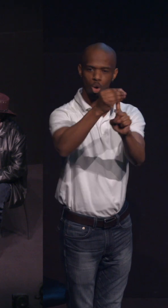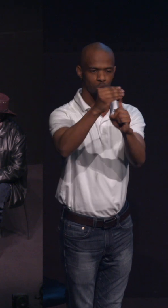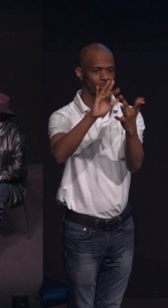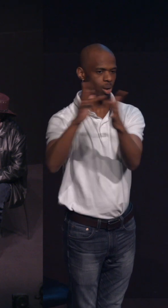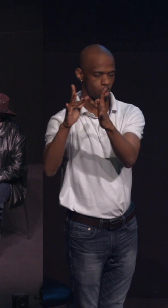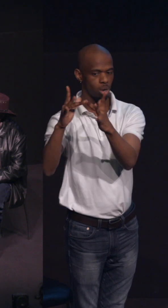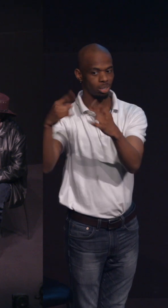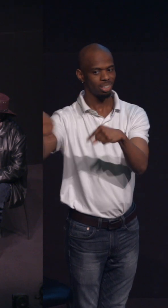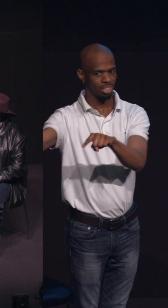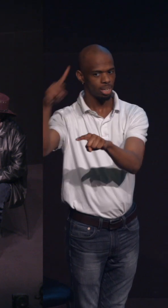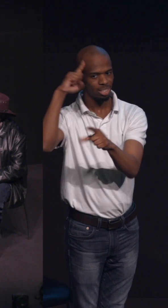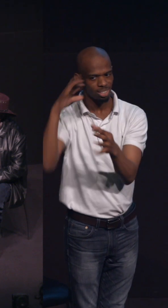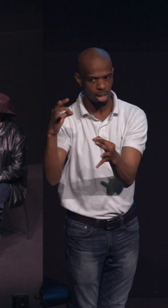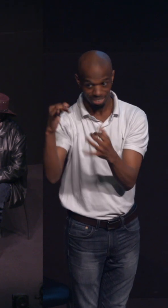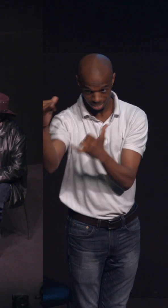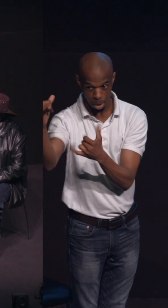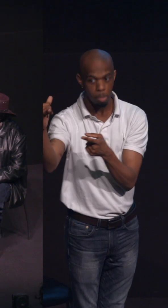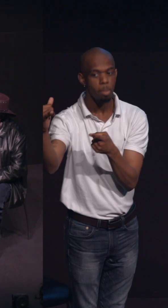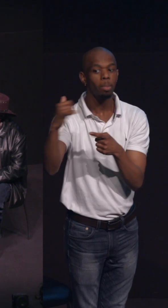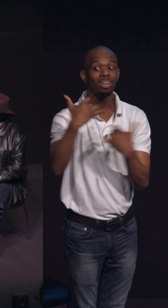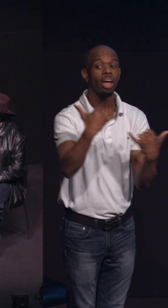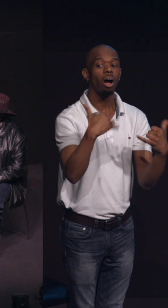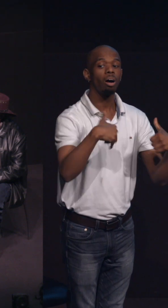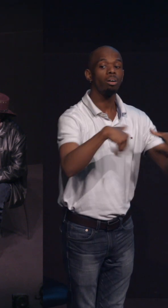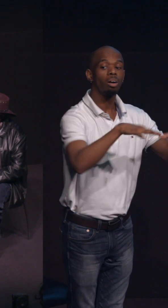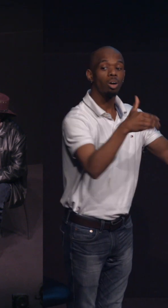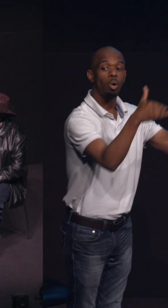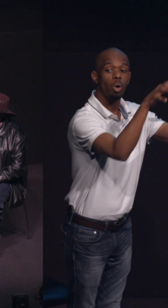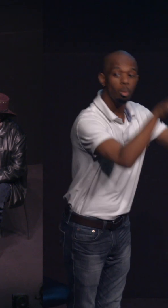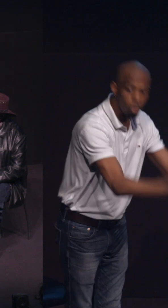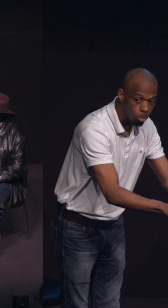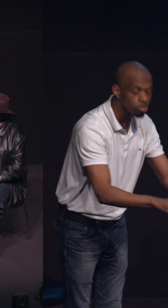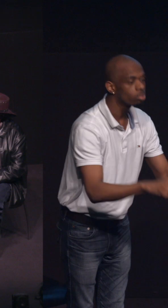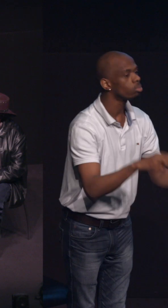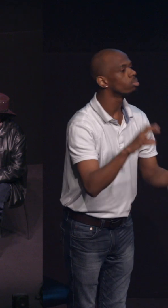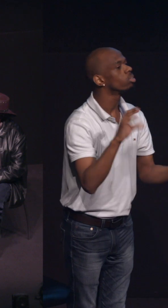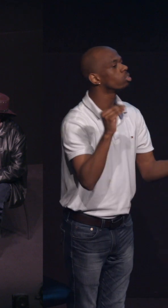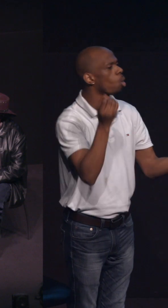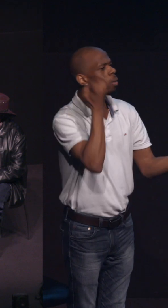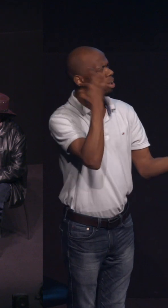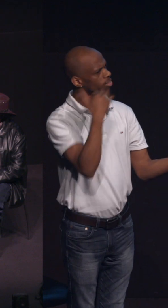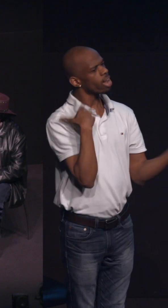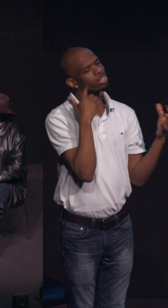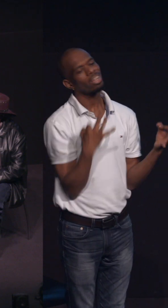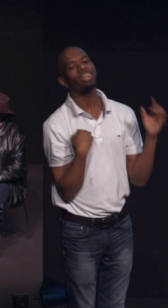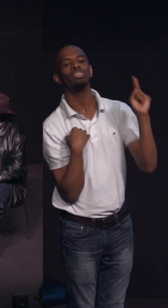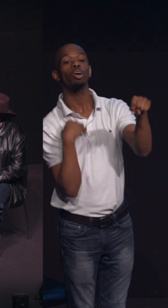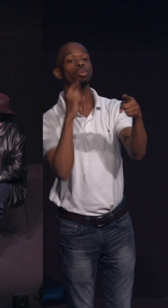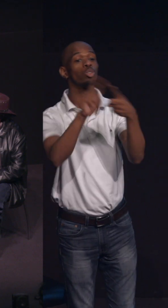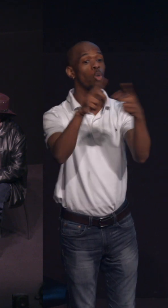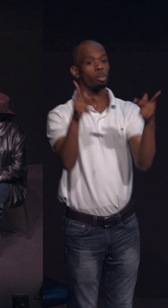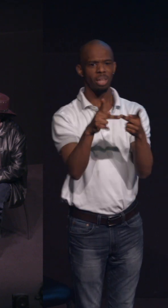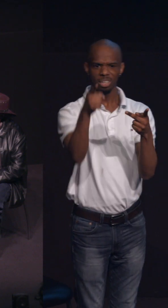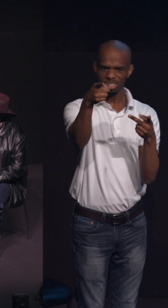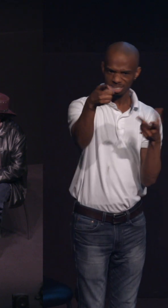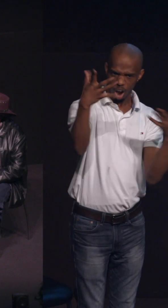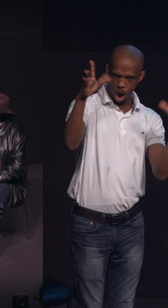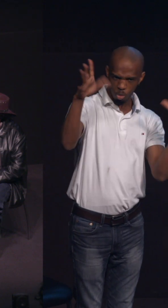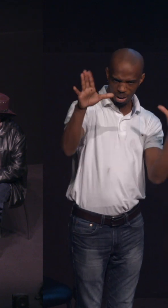And if I would have done it in a place where there are Black people, we wouldn't be in California. Like, a place that has an orchard,